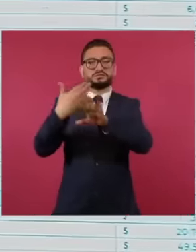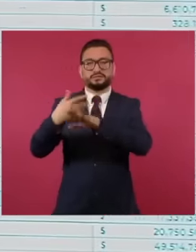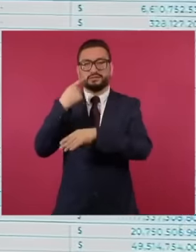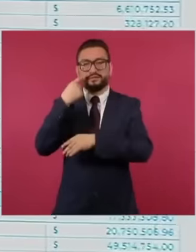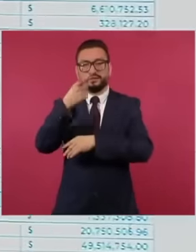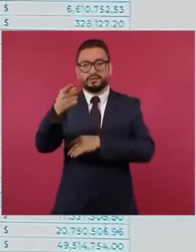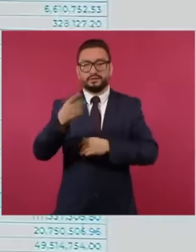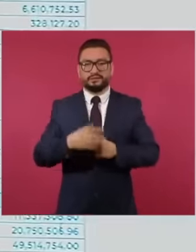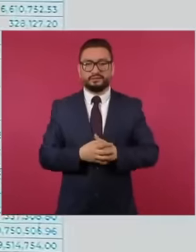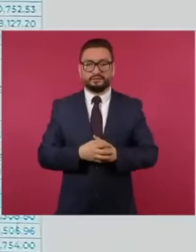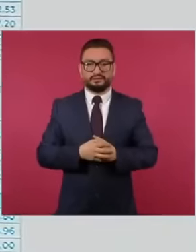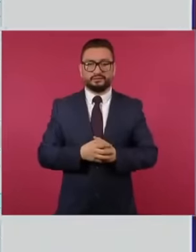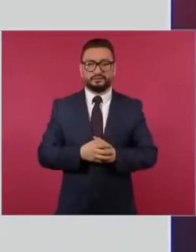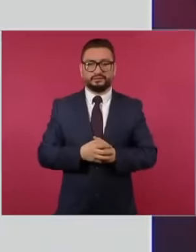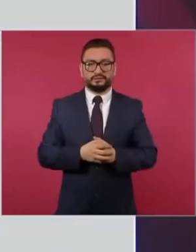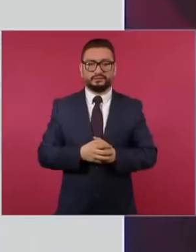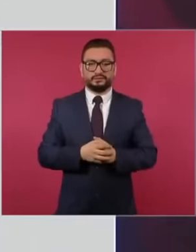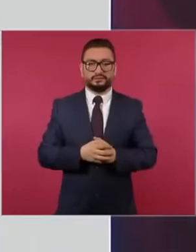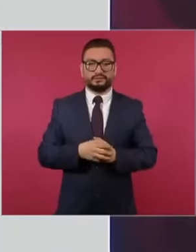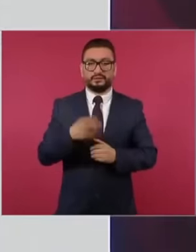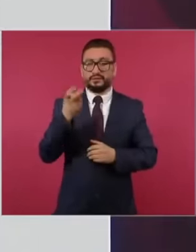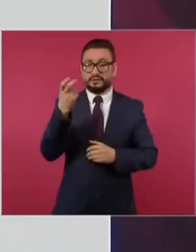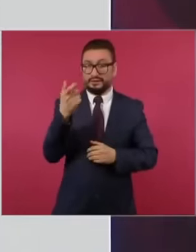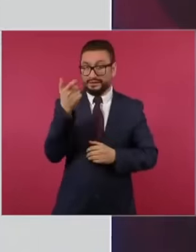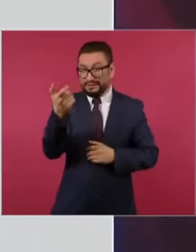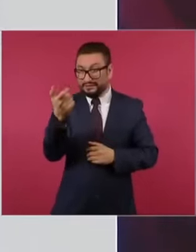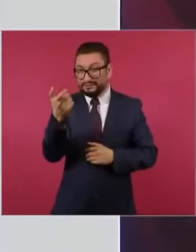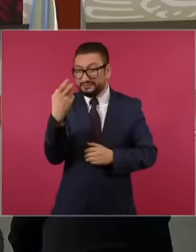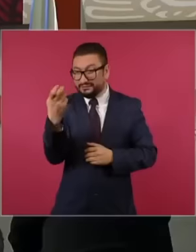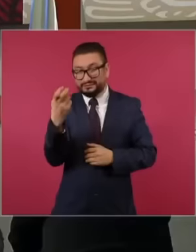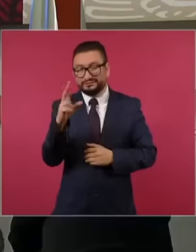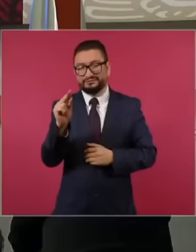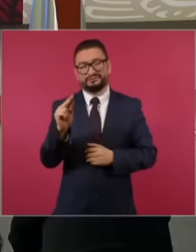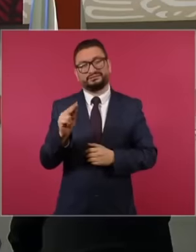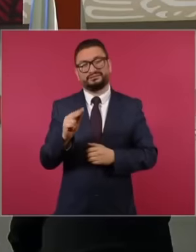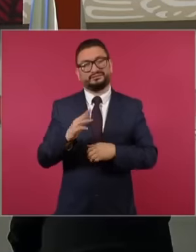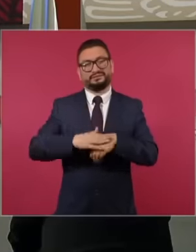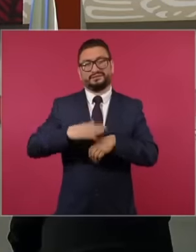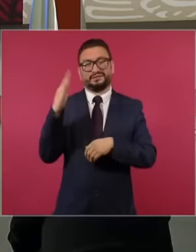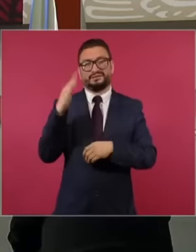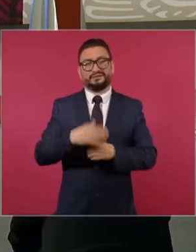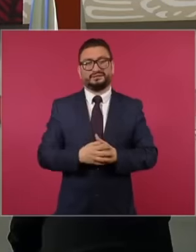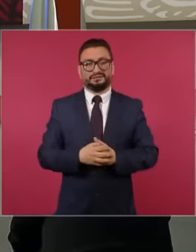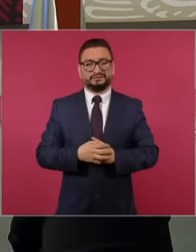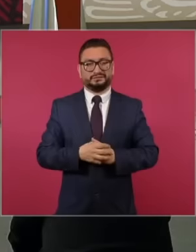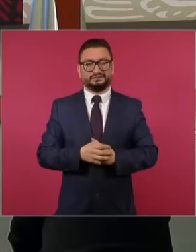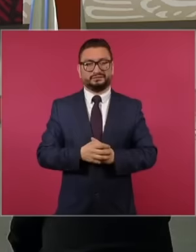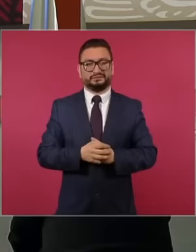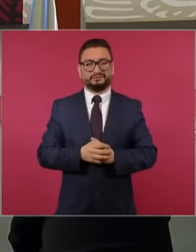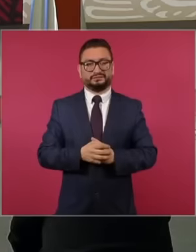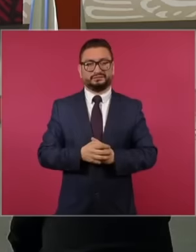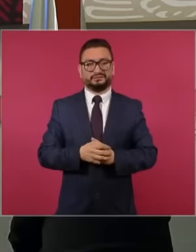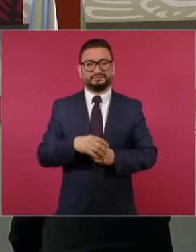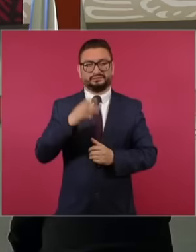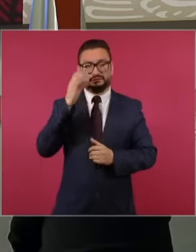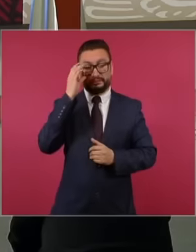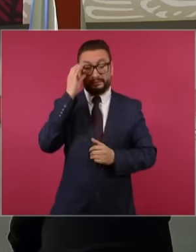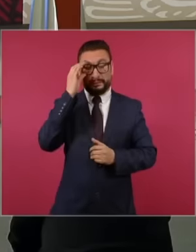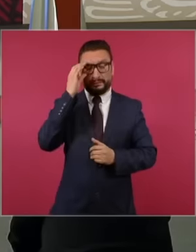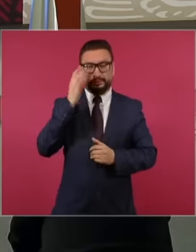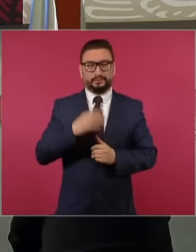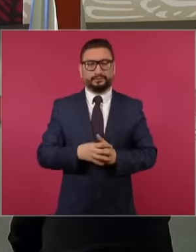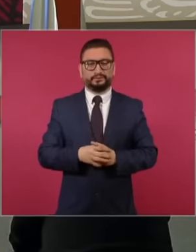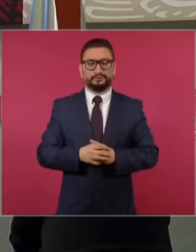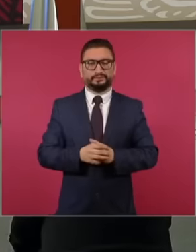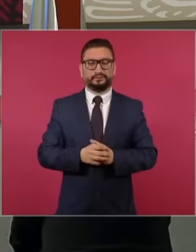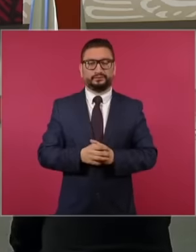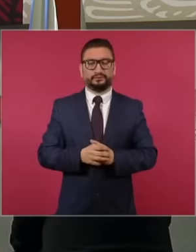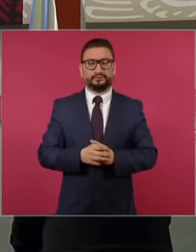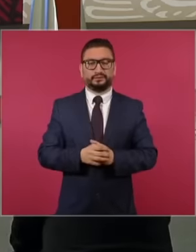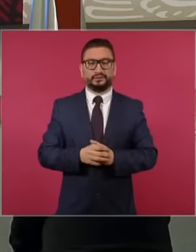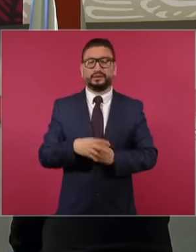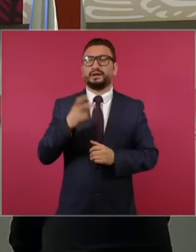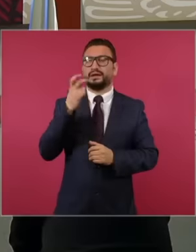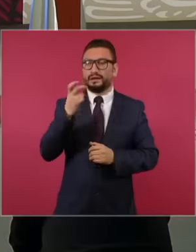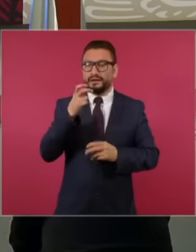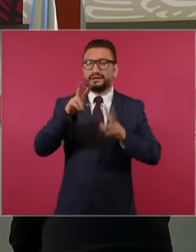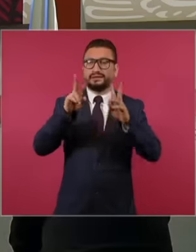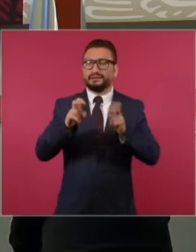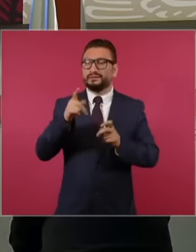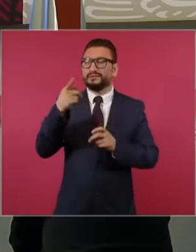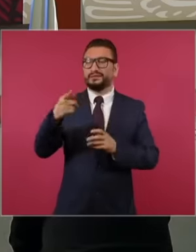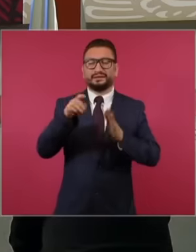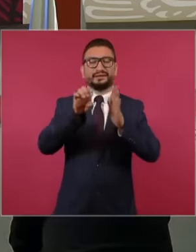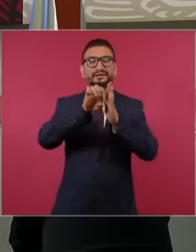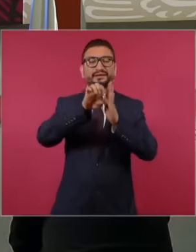but it is not even what they earn it is a matter of ethics of